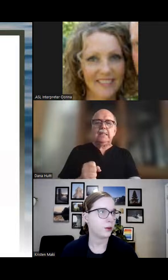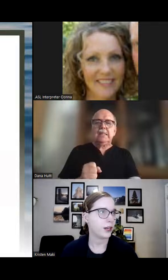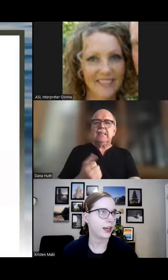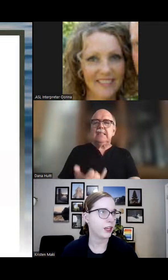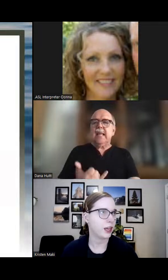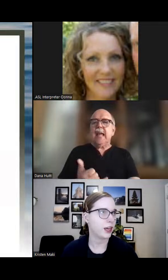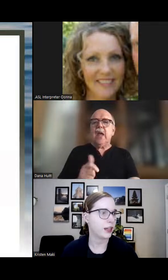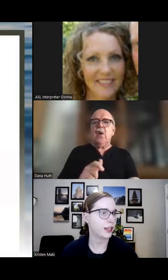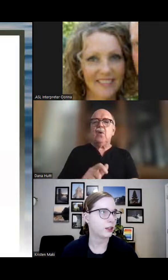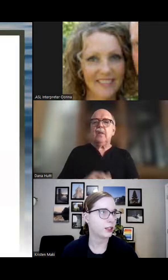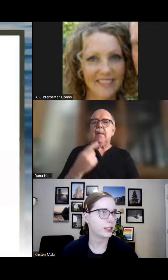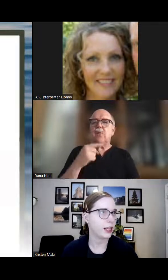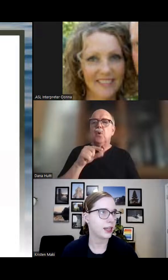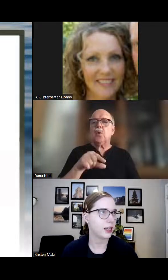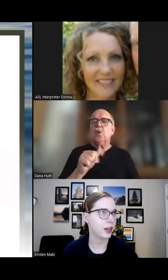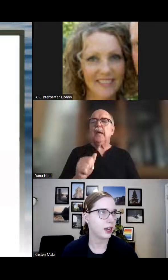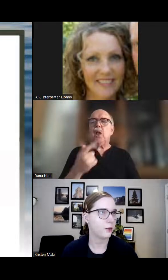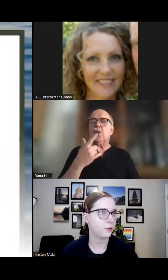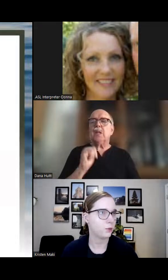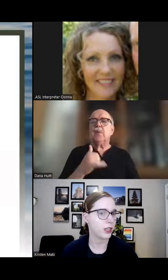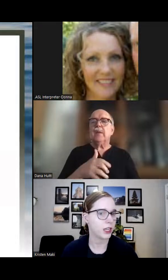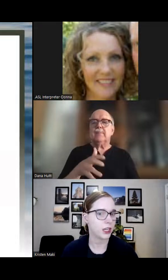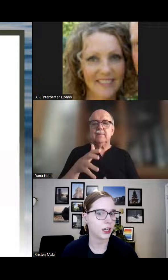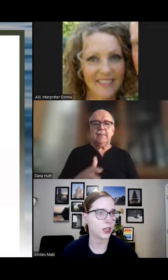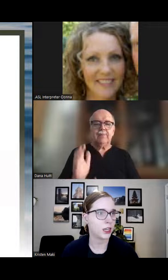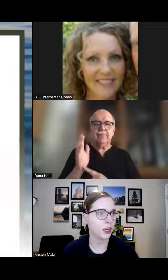child. >> Kristen Maki: All right. Thank you. And then, yeah